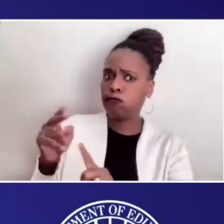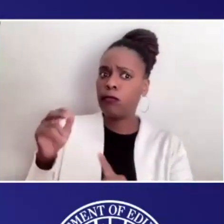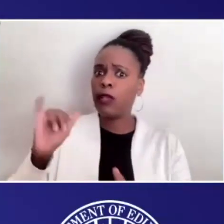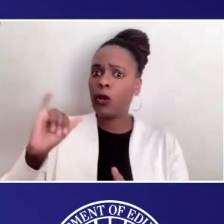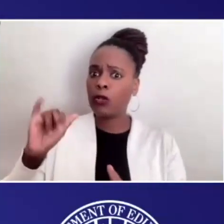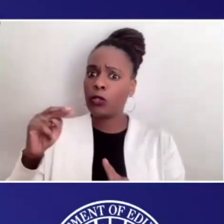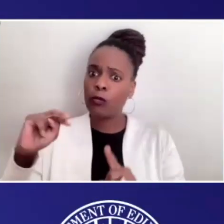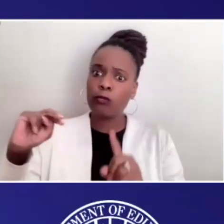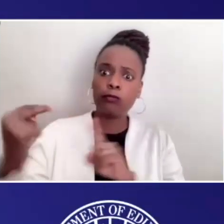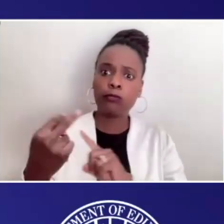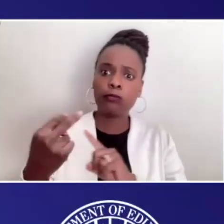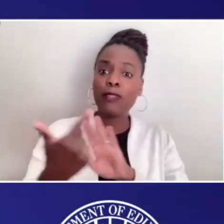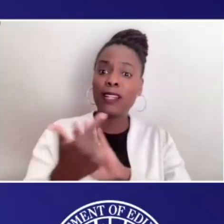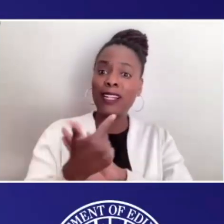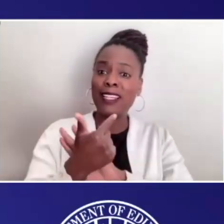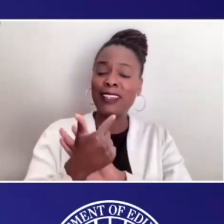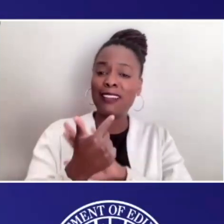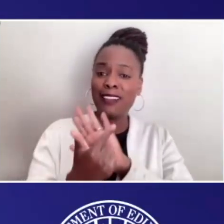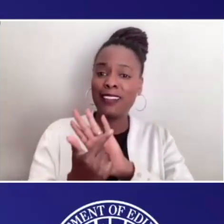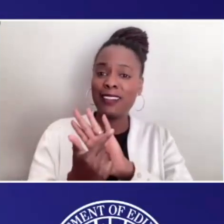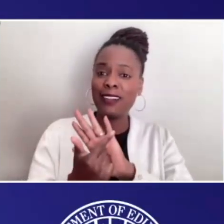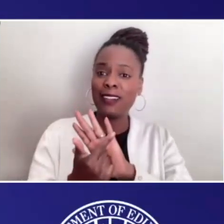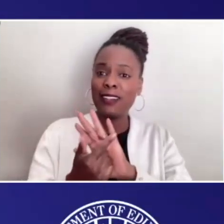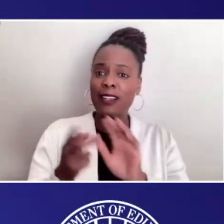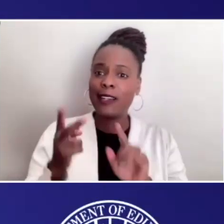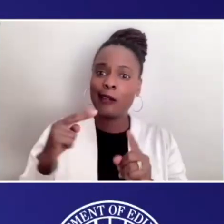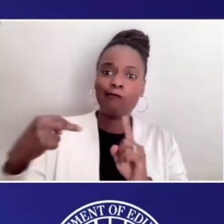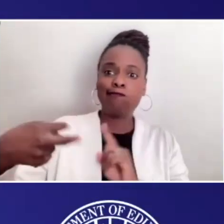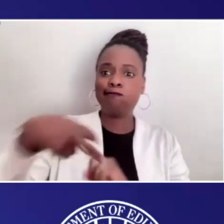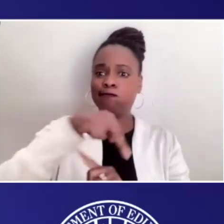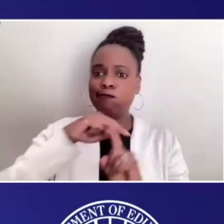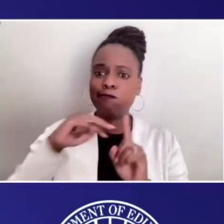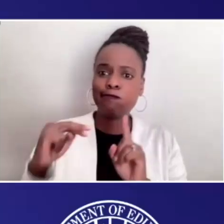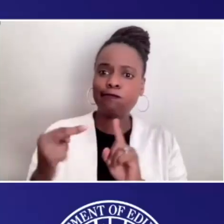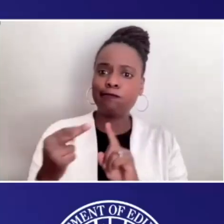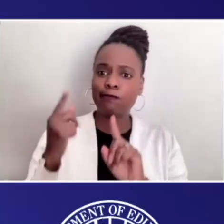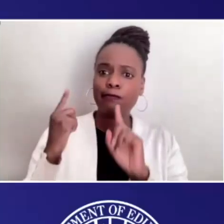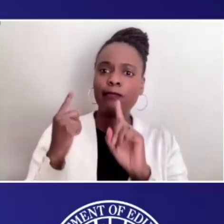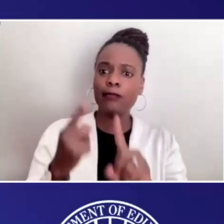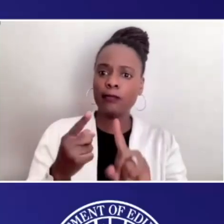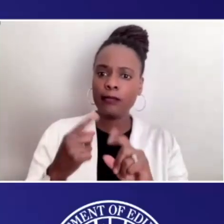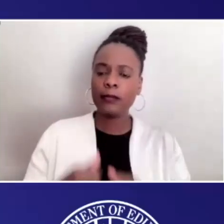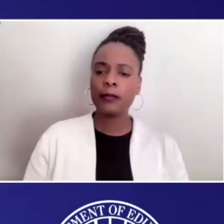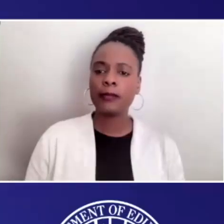side. So I think that what we're seeing is